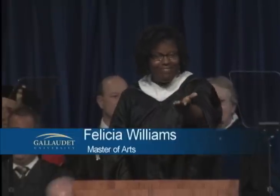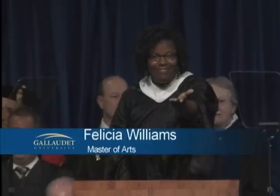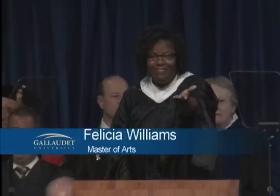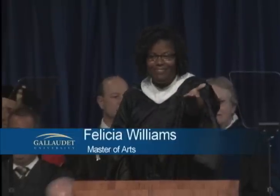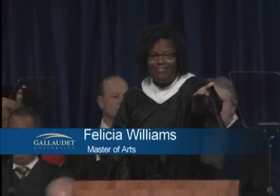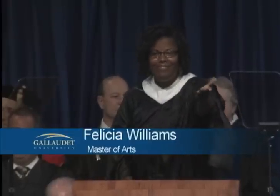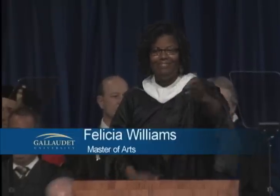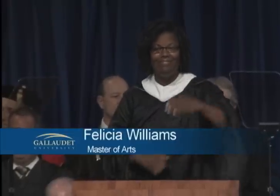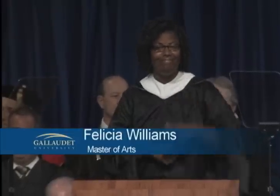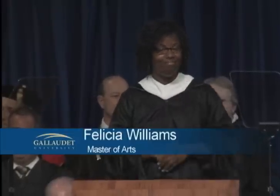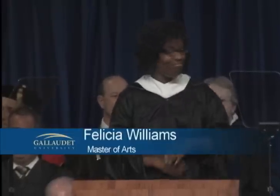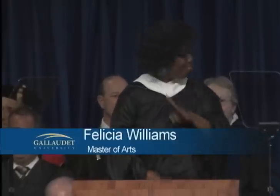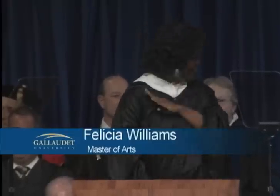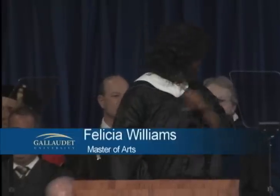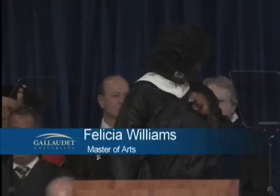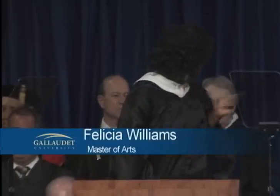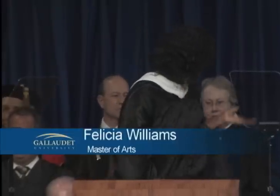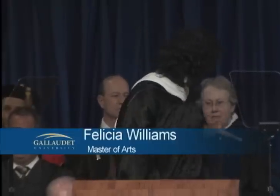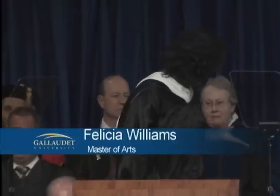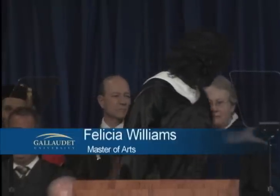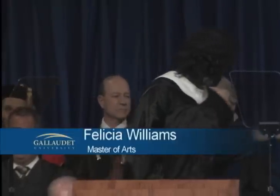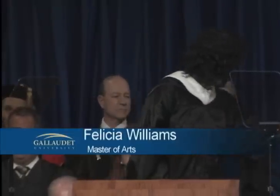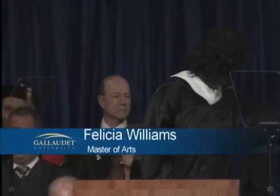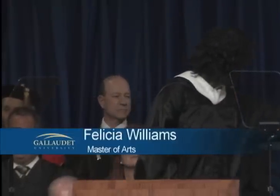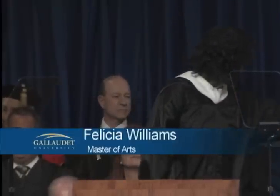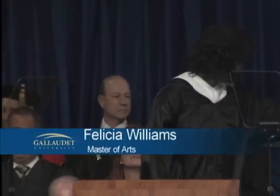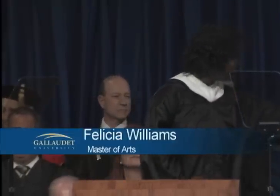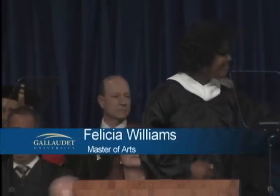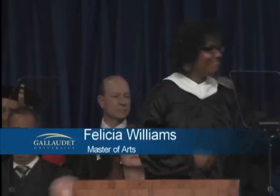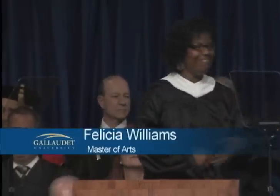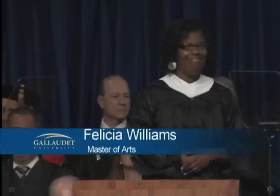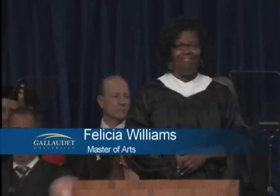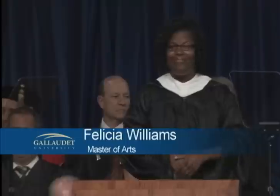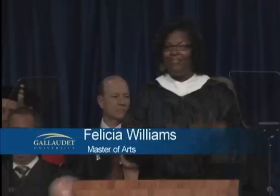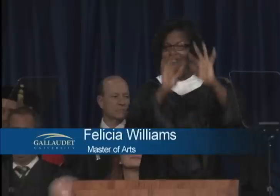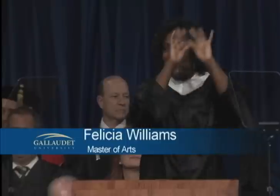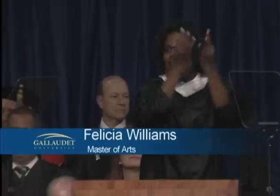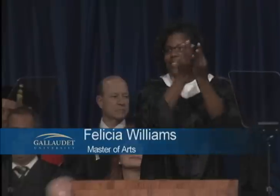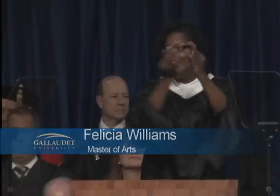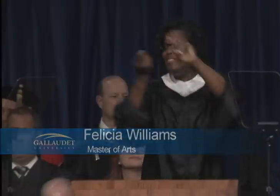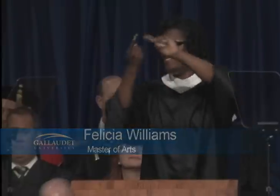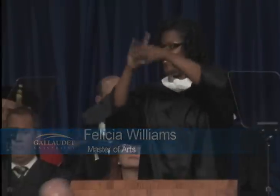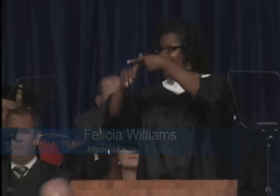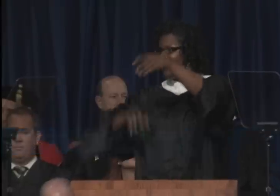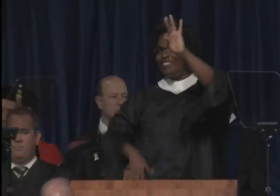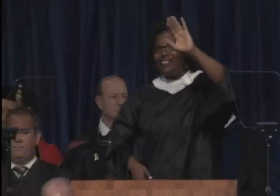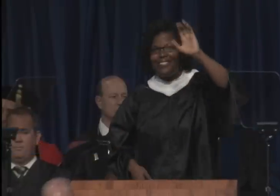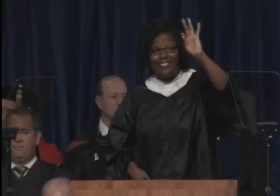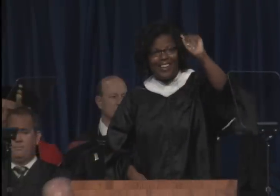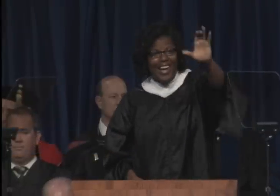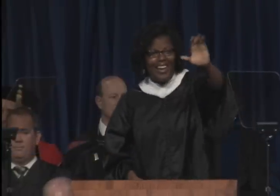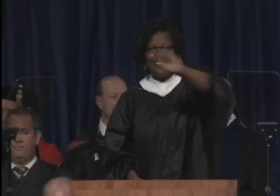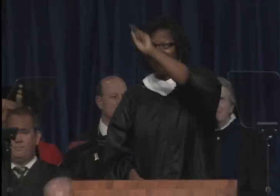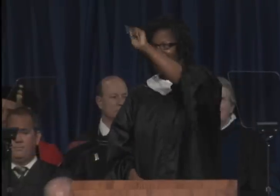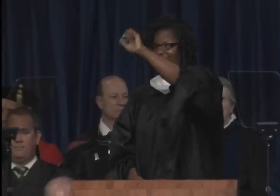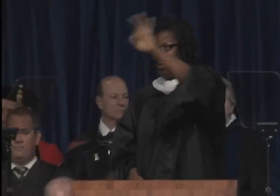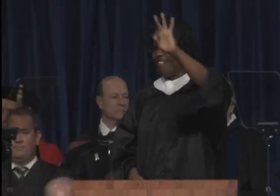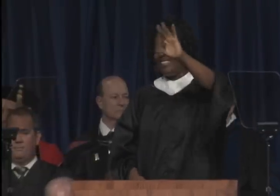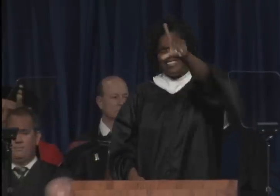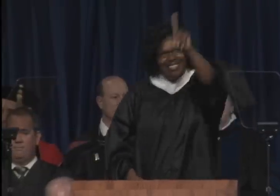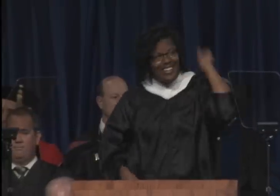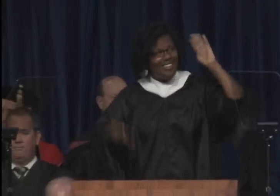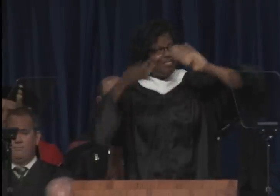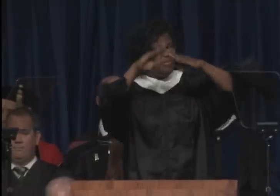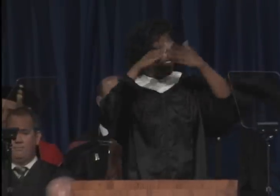Board of Trustees, faculty, staff, family, friends,